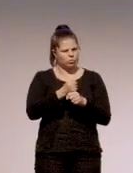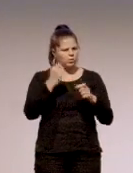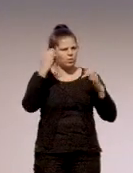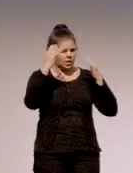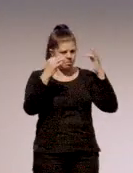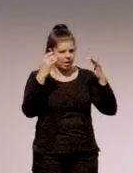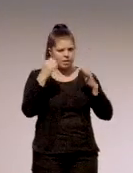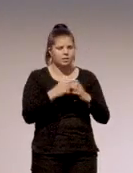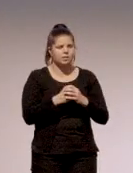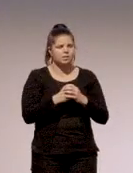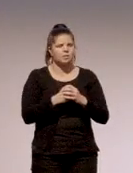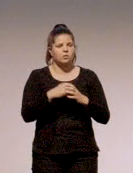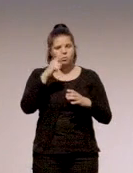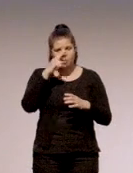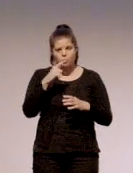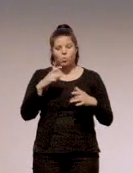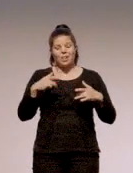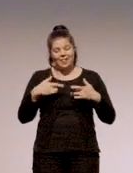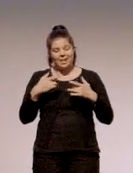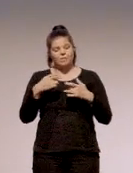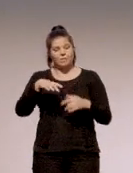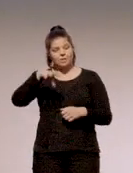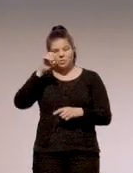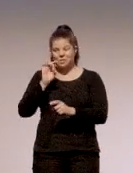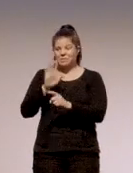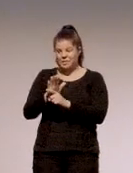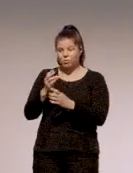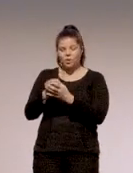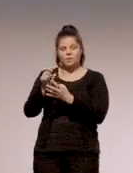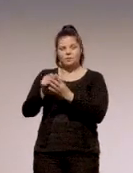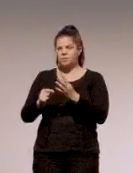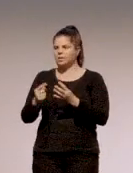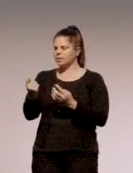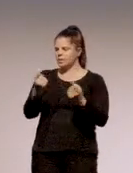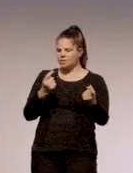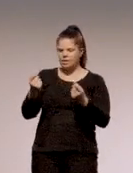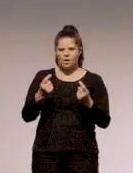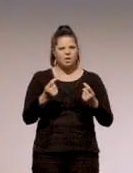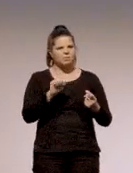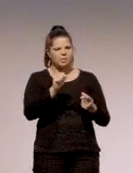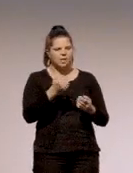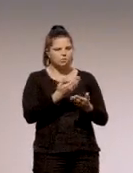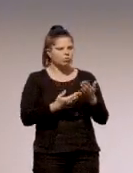helped was having those people with lived experience come in, tell their stories, and...and kind of the heartstrings of some of the people that just you know, don't know.